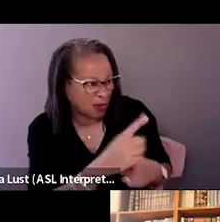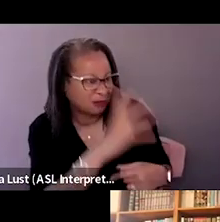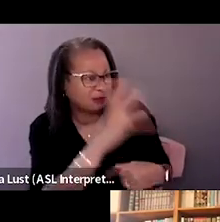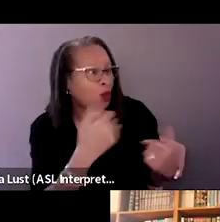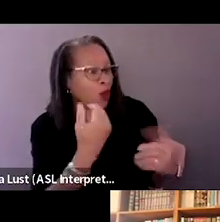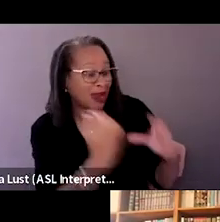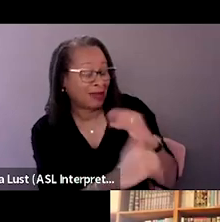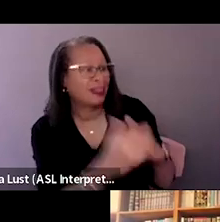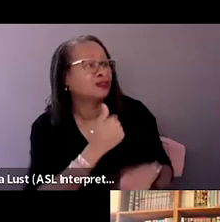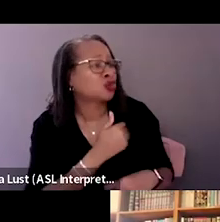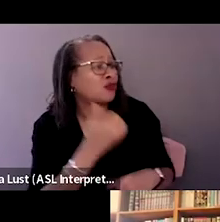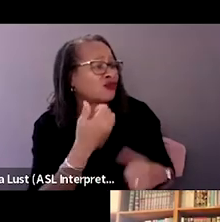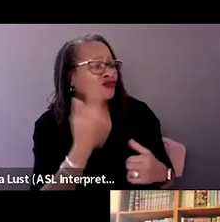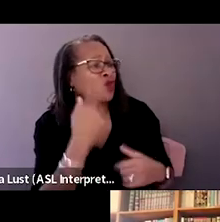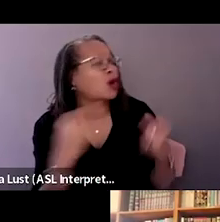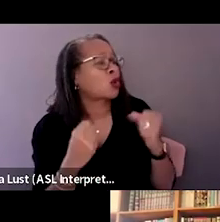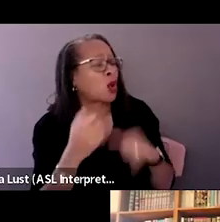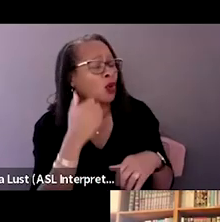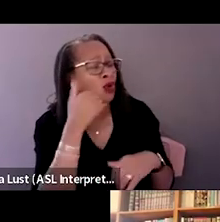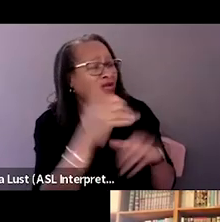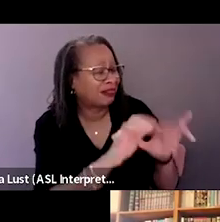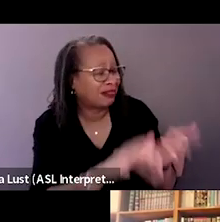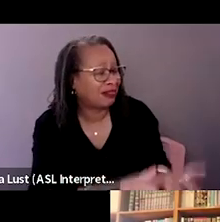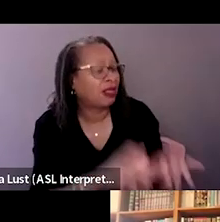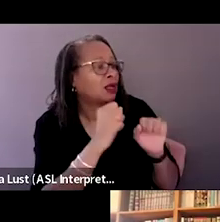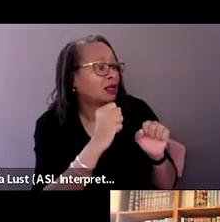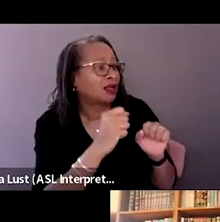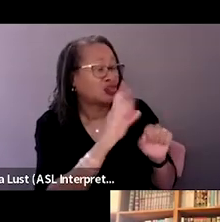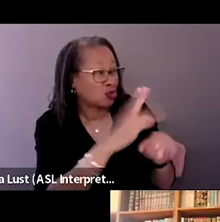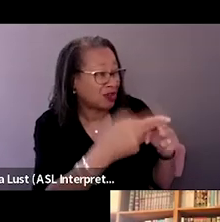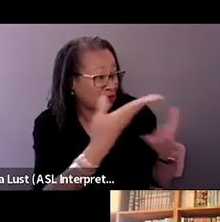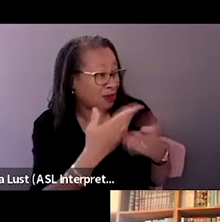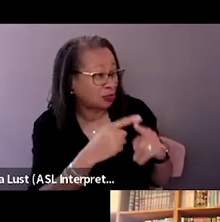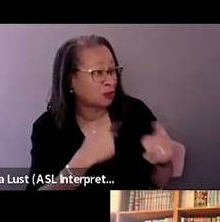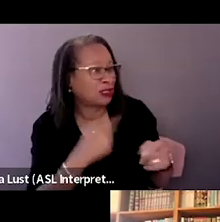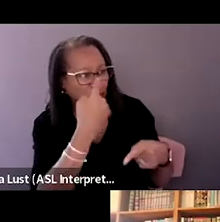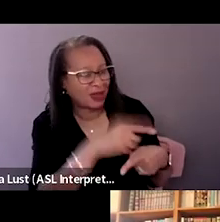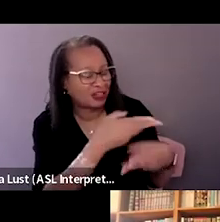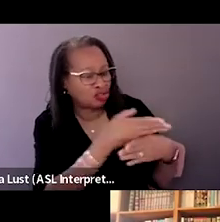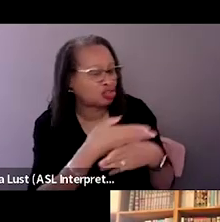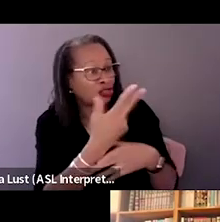sorry for this cold call, your name was recommended to me. Can I just share these three lines with you about this thing?